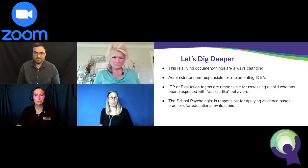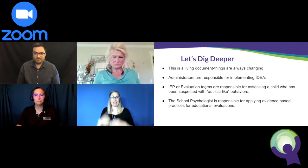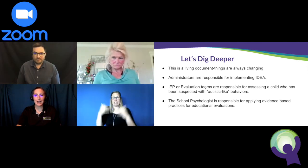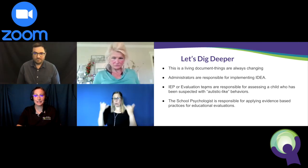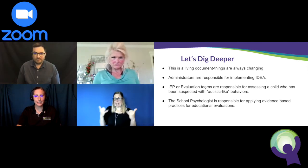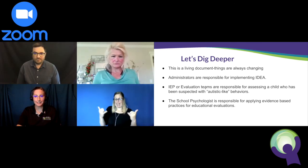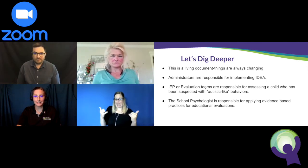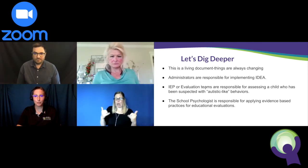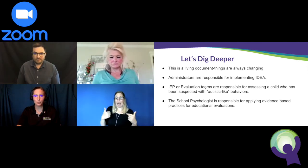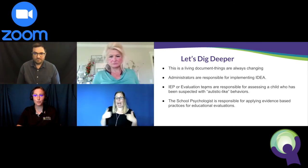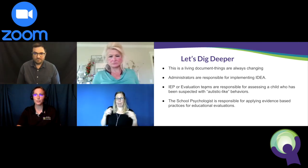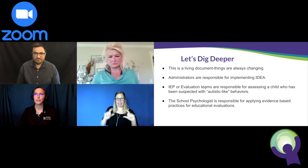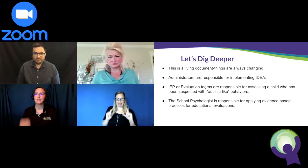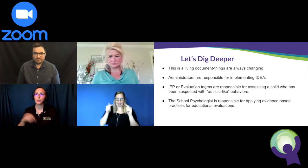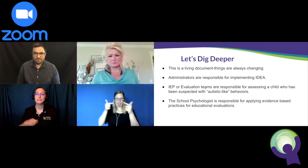Ronda who's going to go into